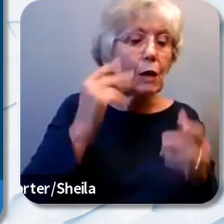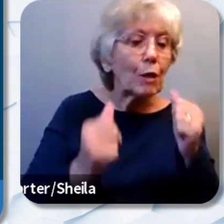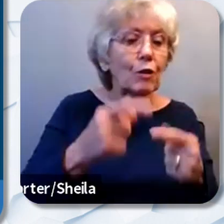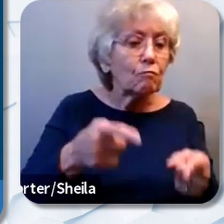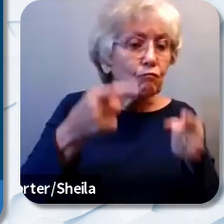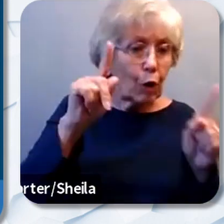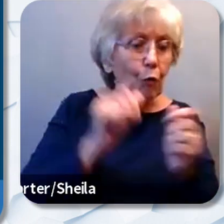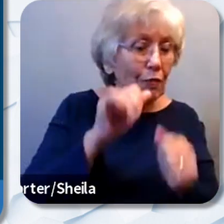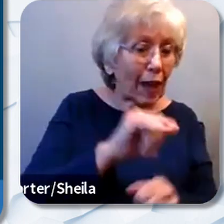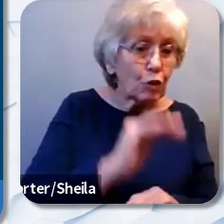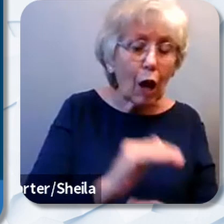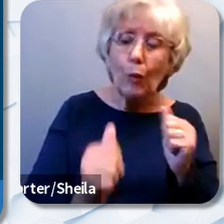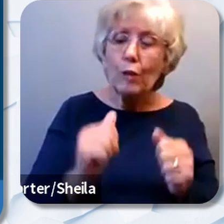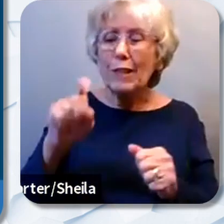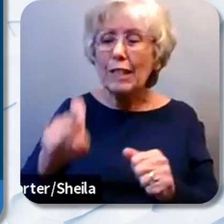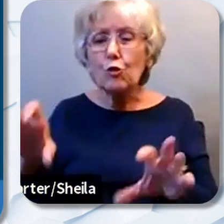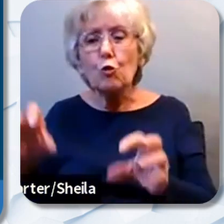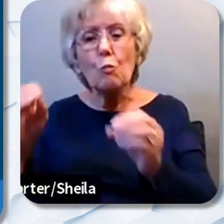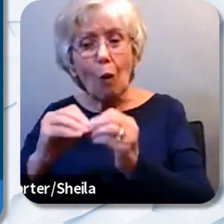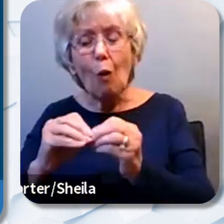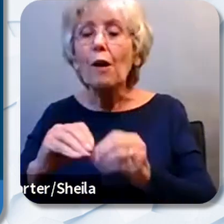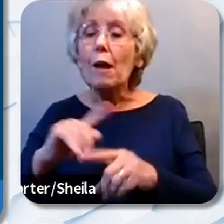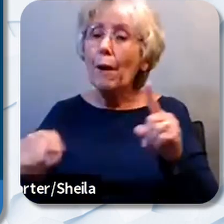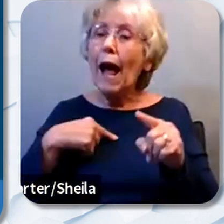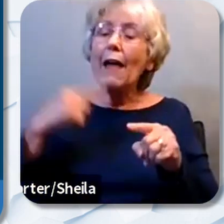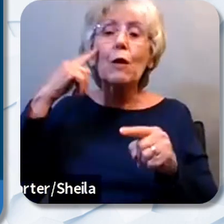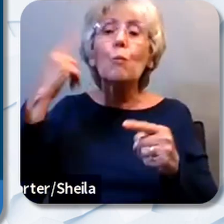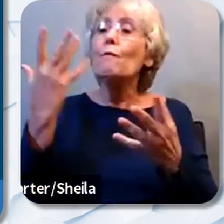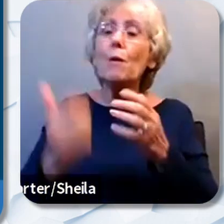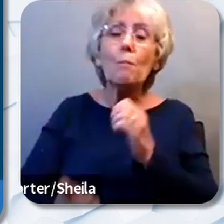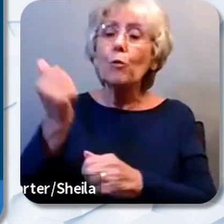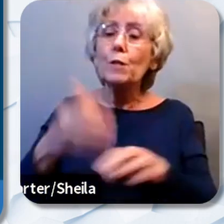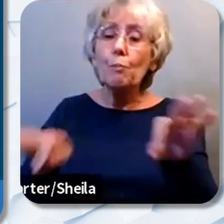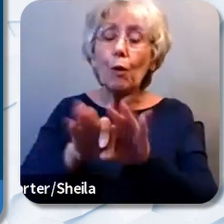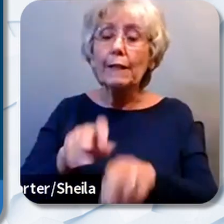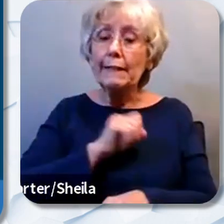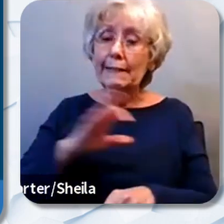be doing more of. But the key thing that I think really benefits is the staff get in and model and